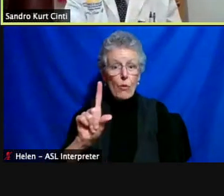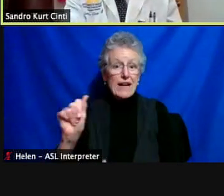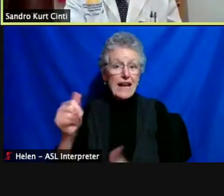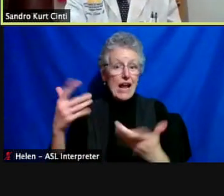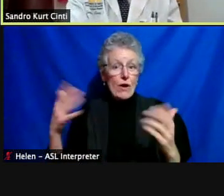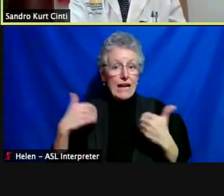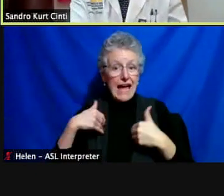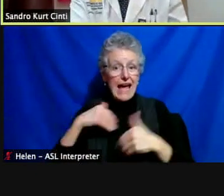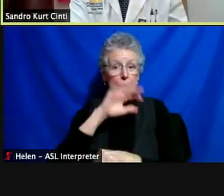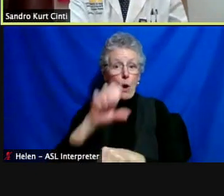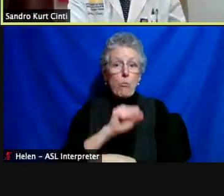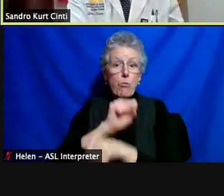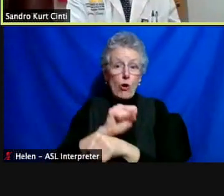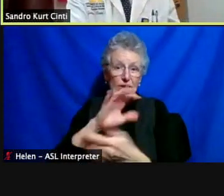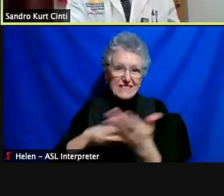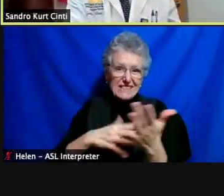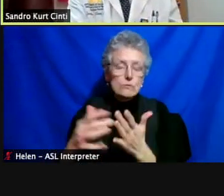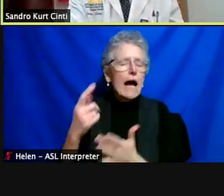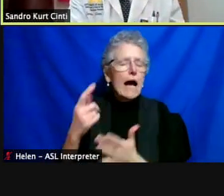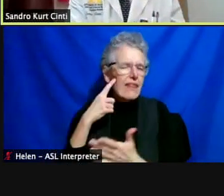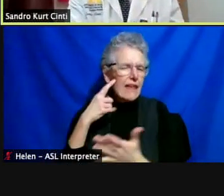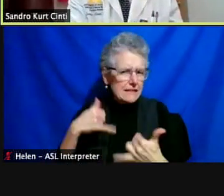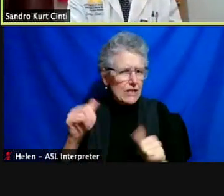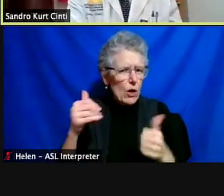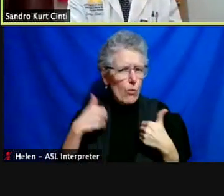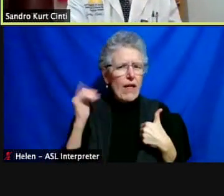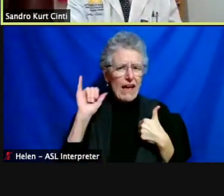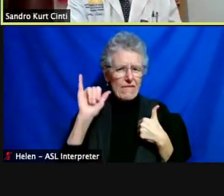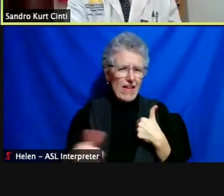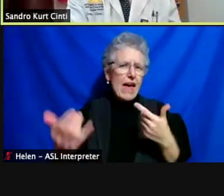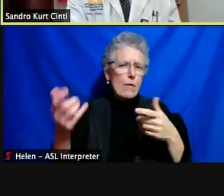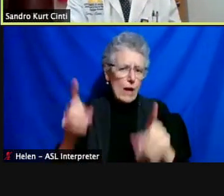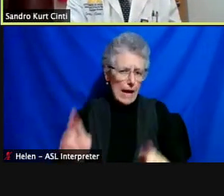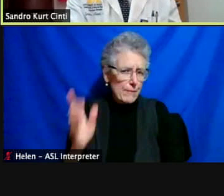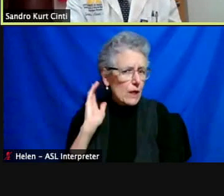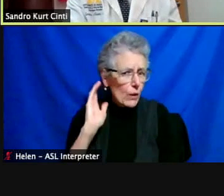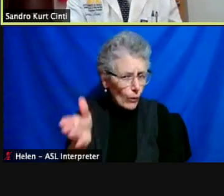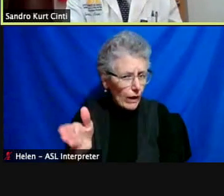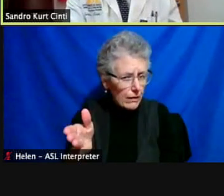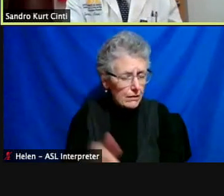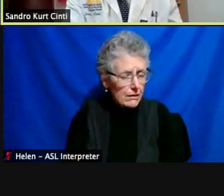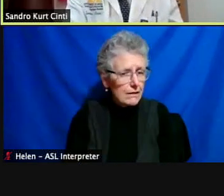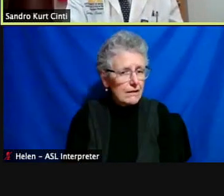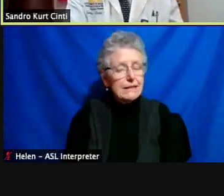And so I think there's still gonna be some of that going on out there. And we should, I think,